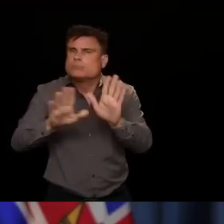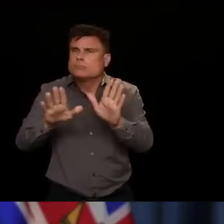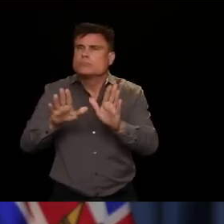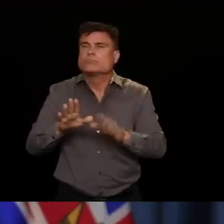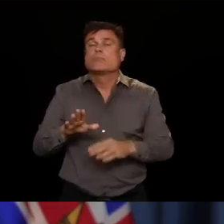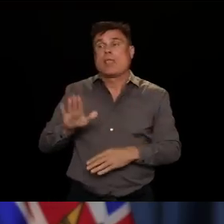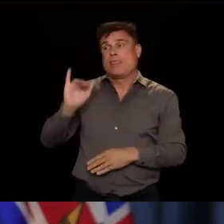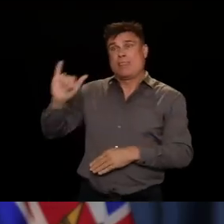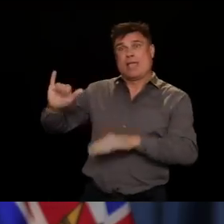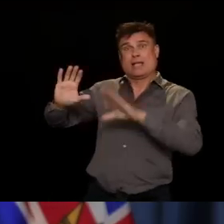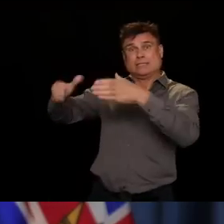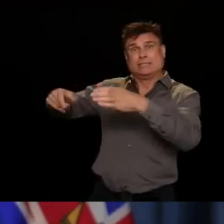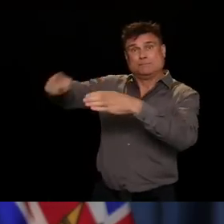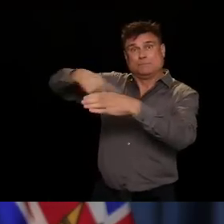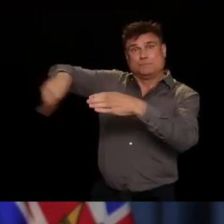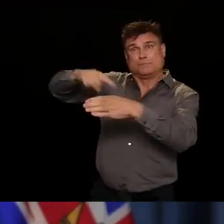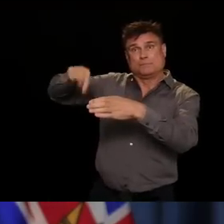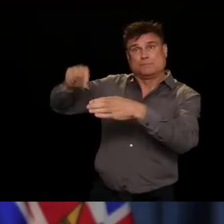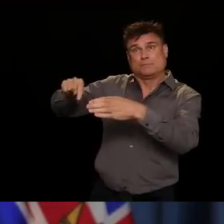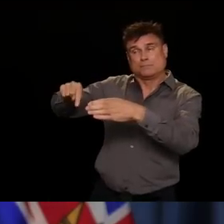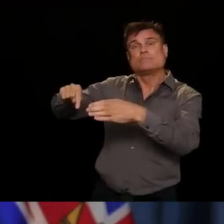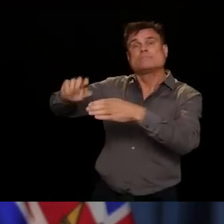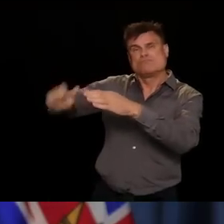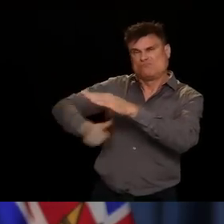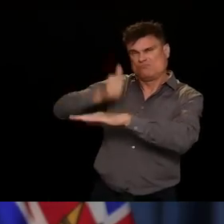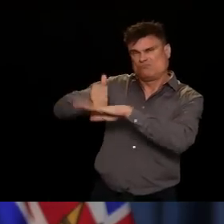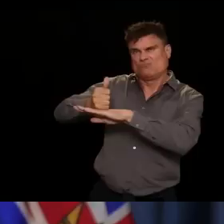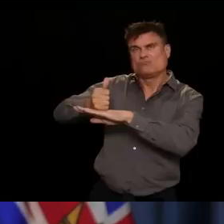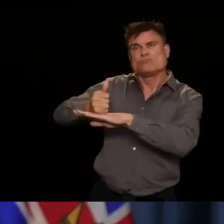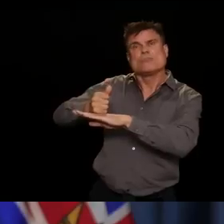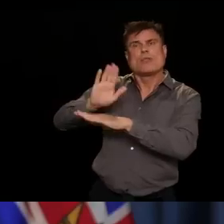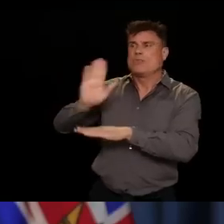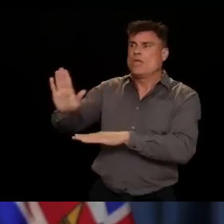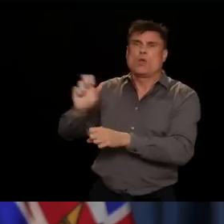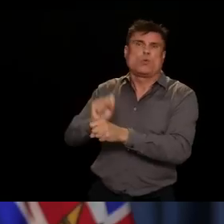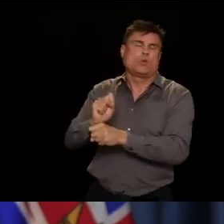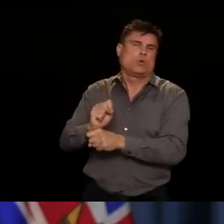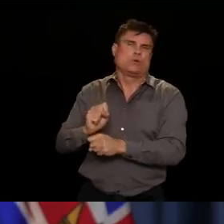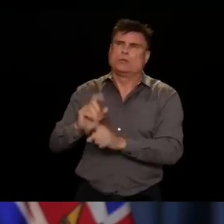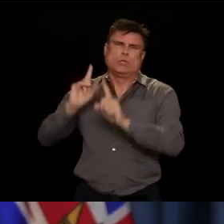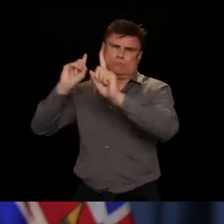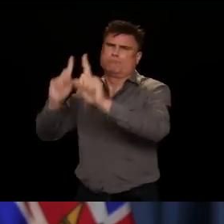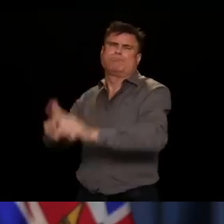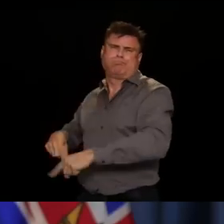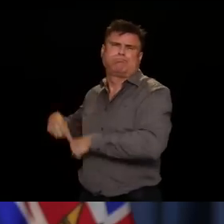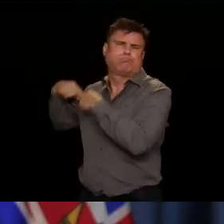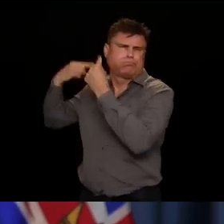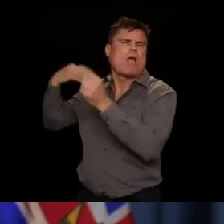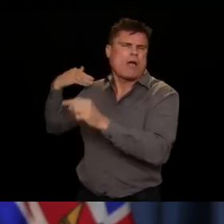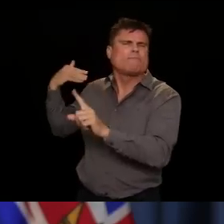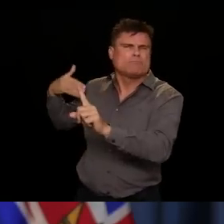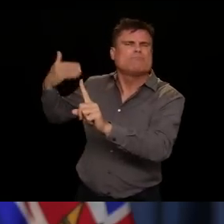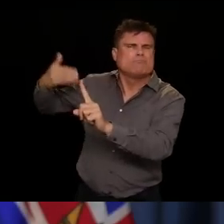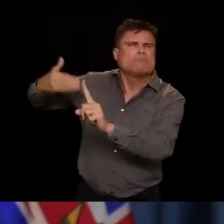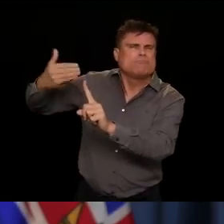a team of people who is done this work for us. It was usually important , particularly in February and March